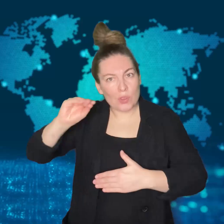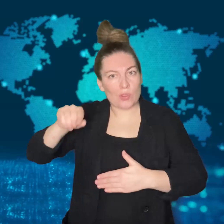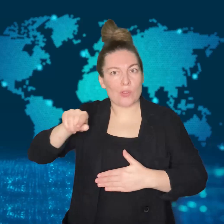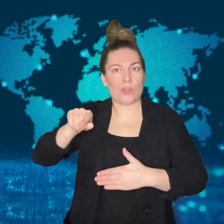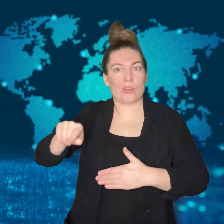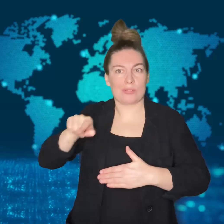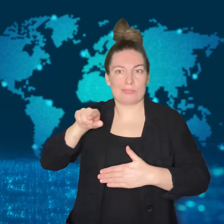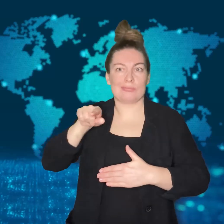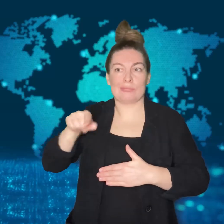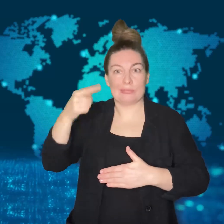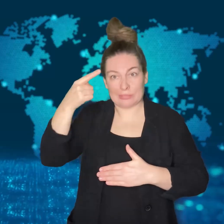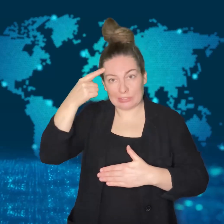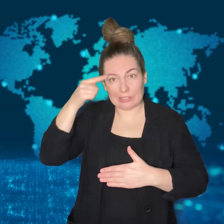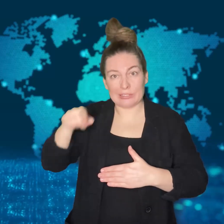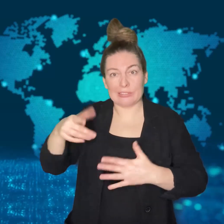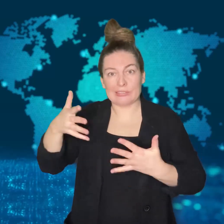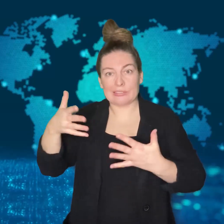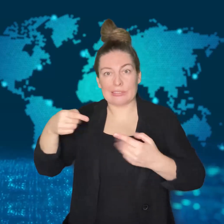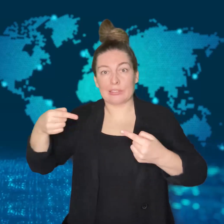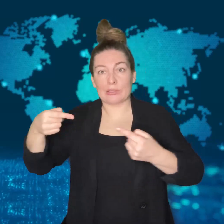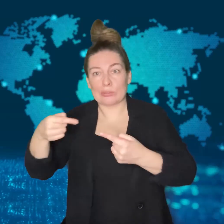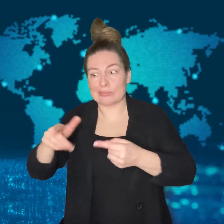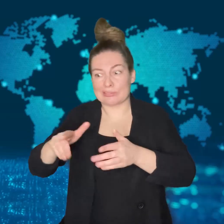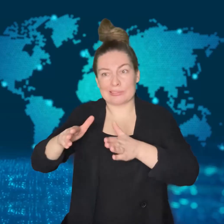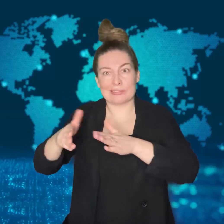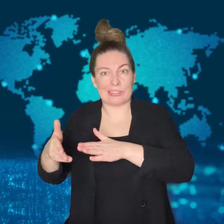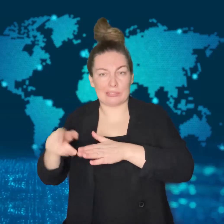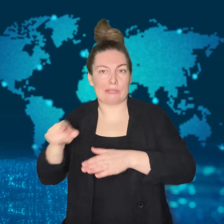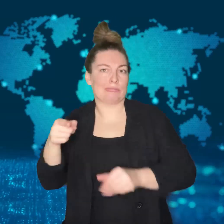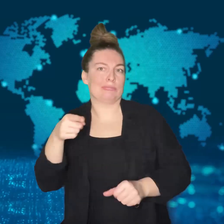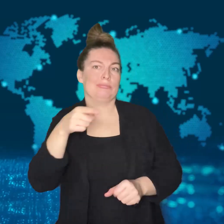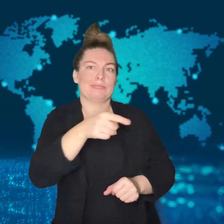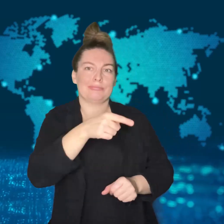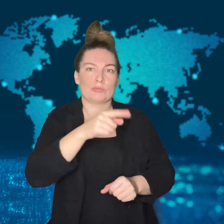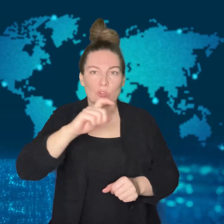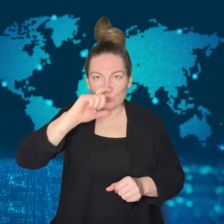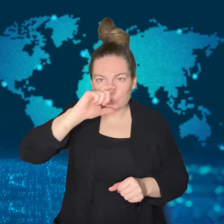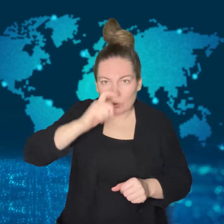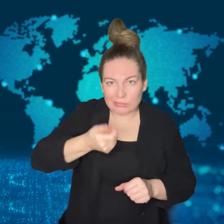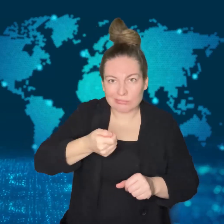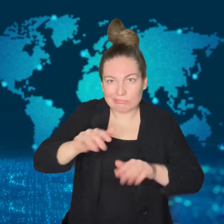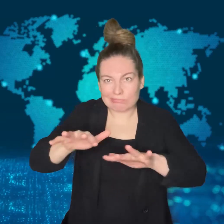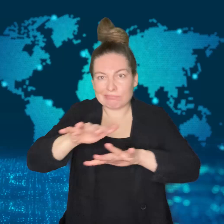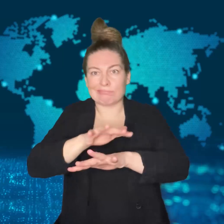their deaths were attributed to a gang whose leader blames